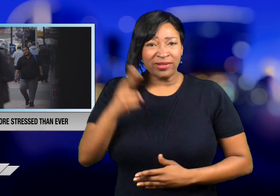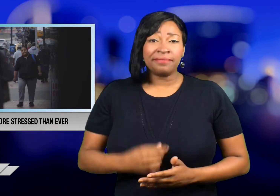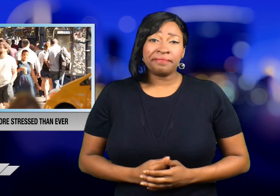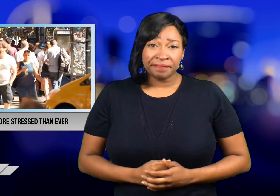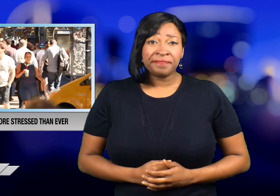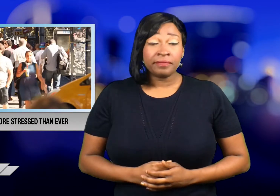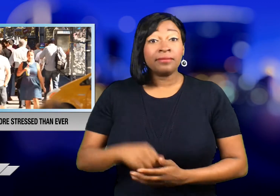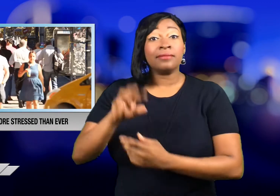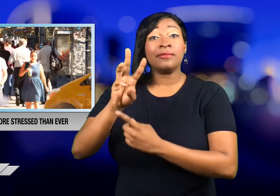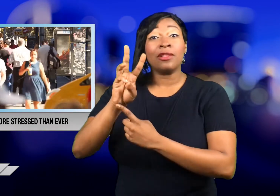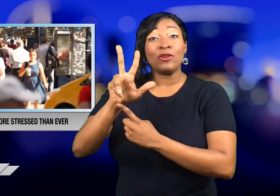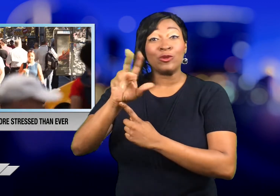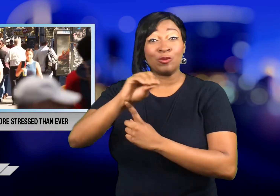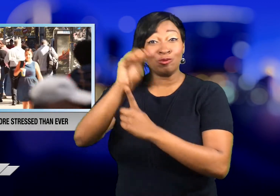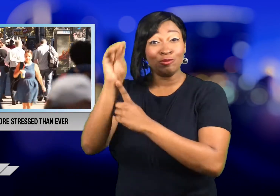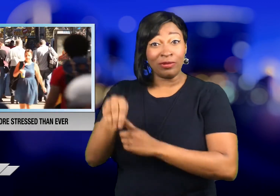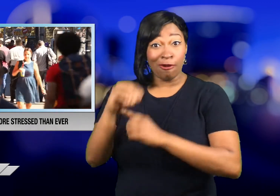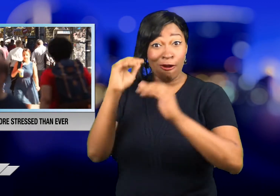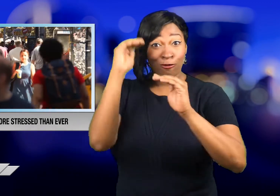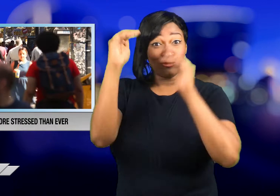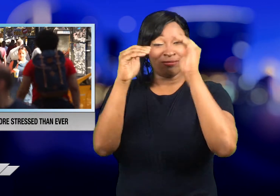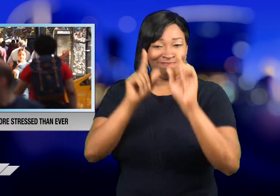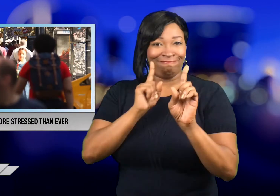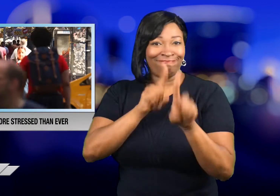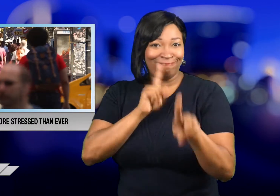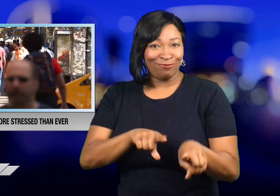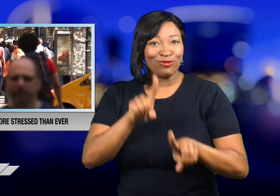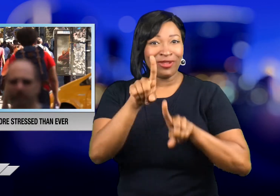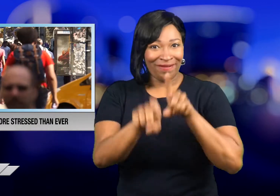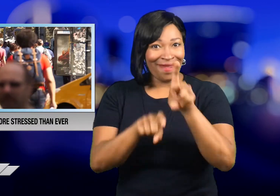Sixty percent of the adults surveyed said